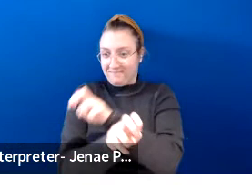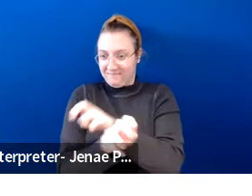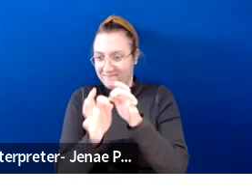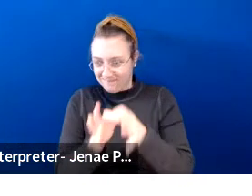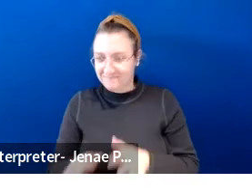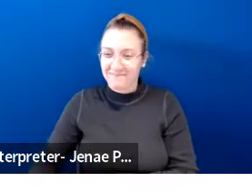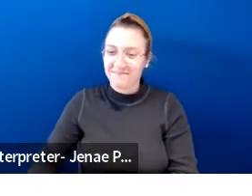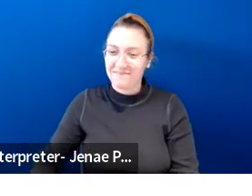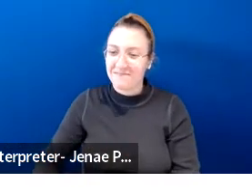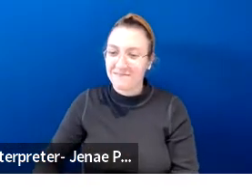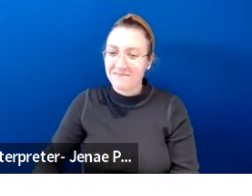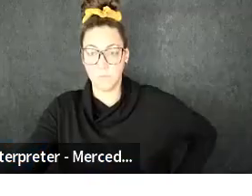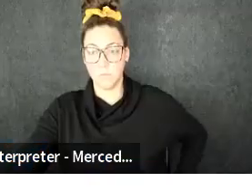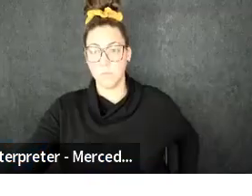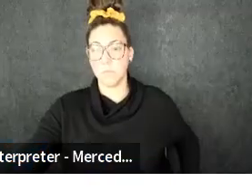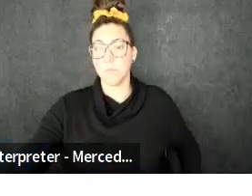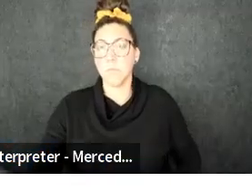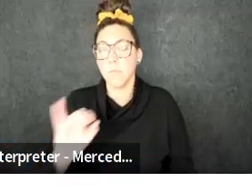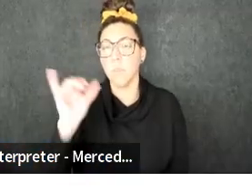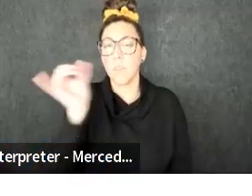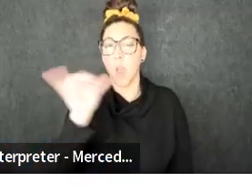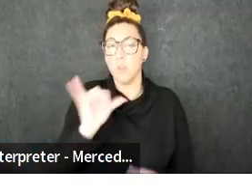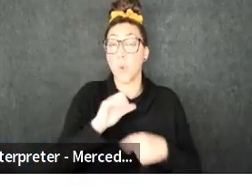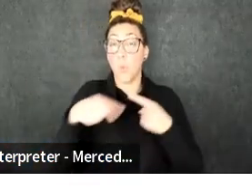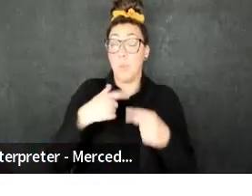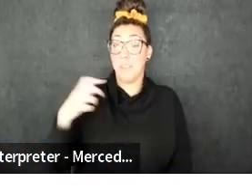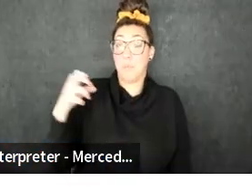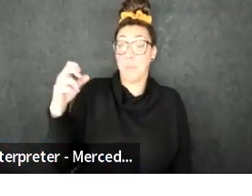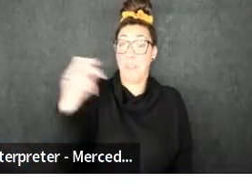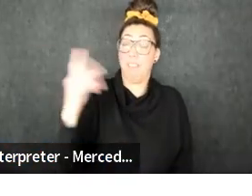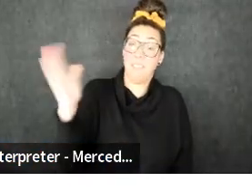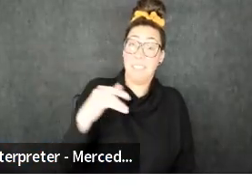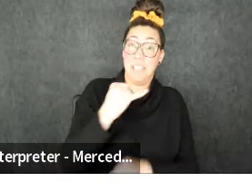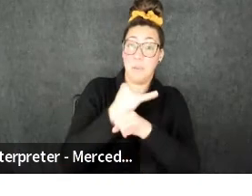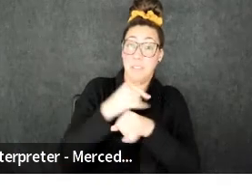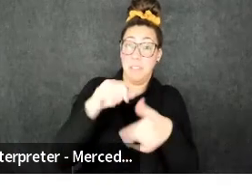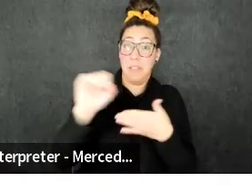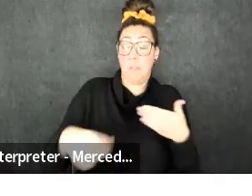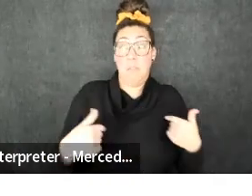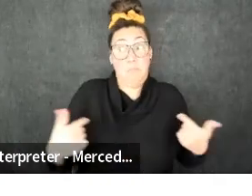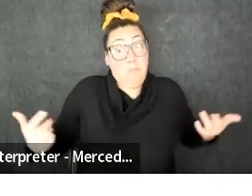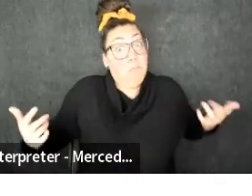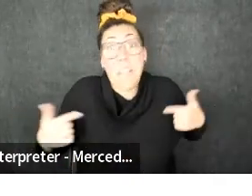The stuff that we're going to need to do when we are back on campus this semester. I don't particularly want to do all of it.